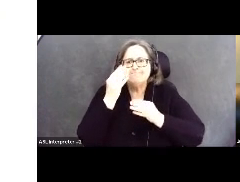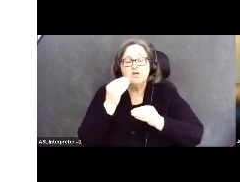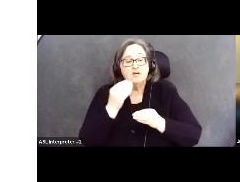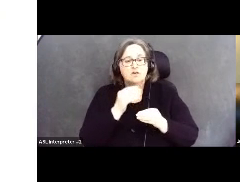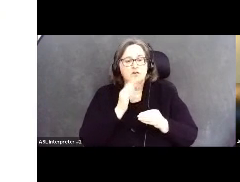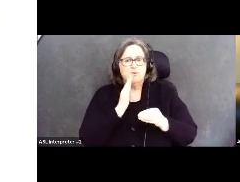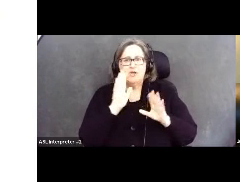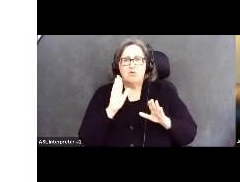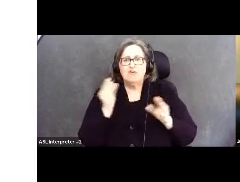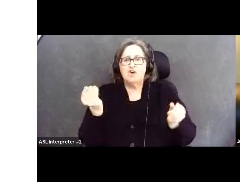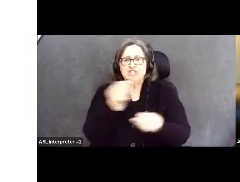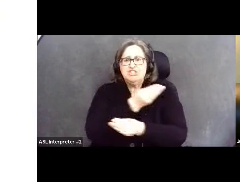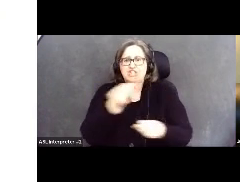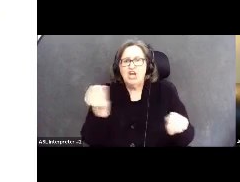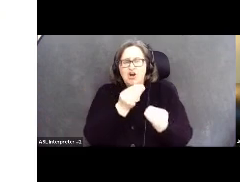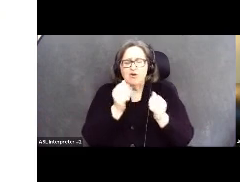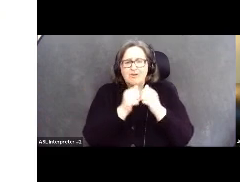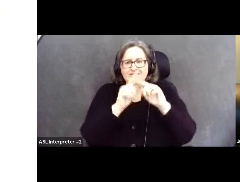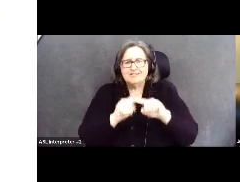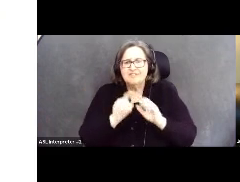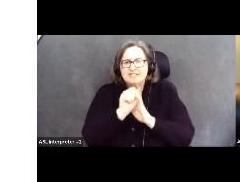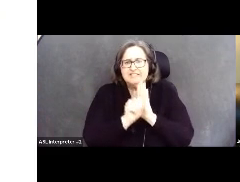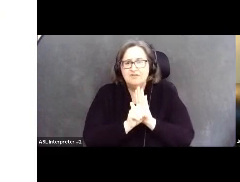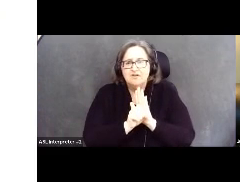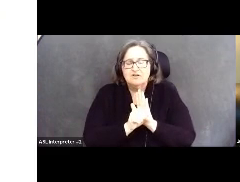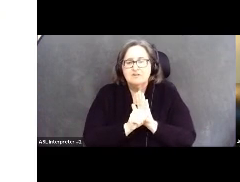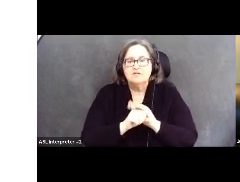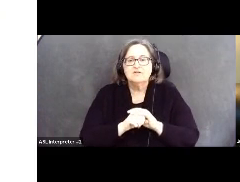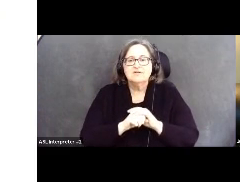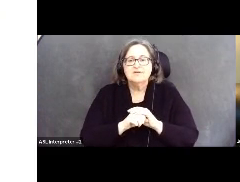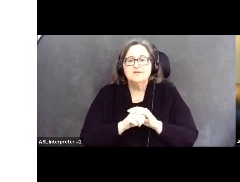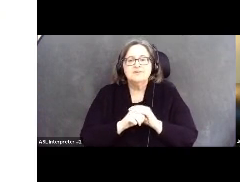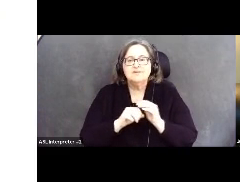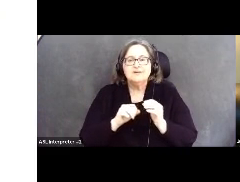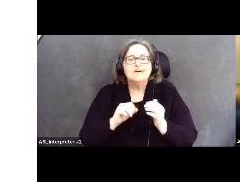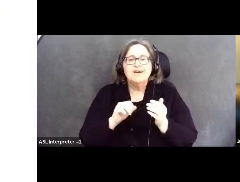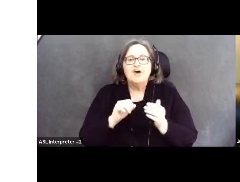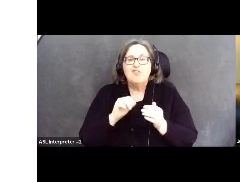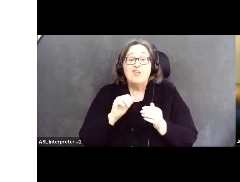share it across states, and, you know, not have, like, all 50 states have to develop, for example,